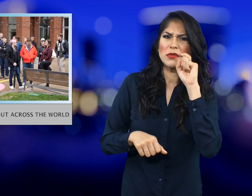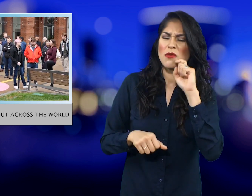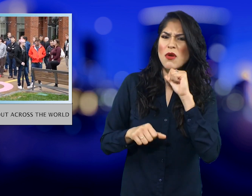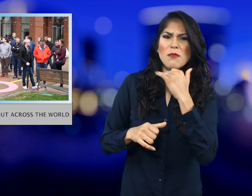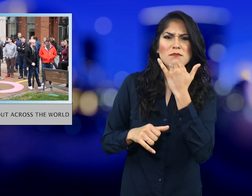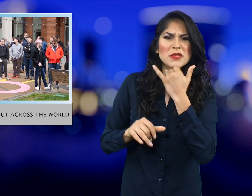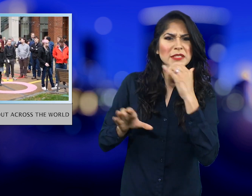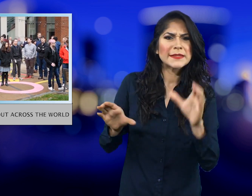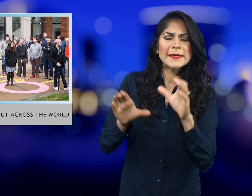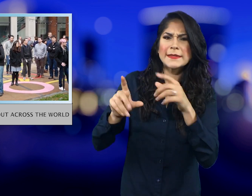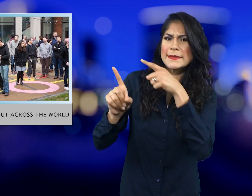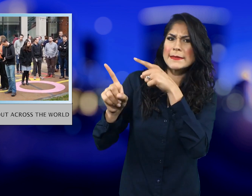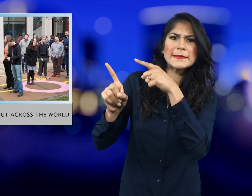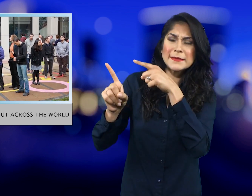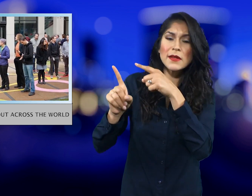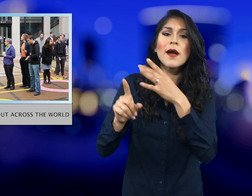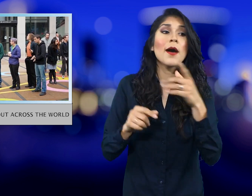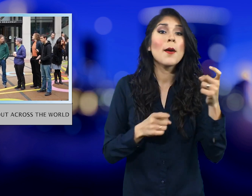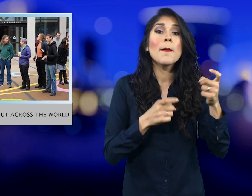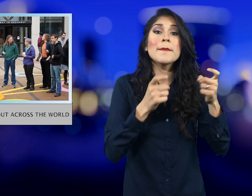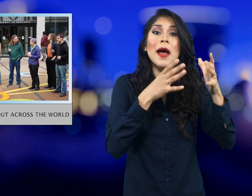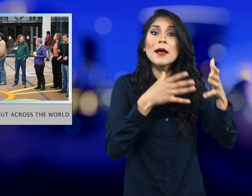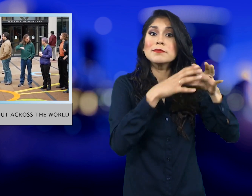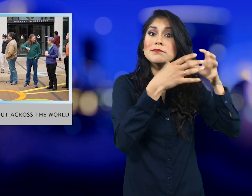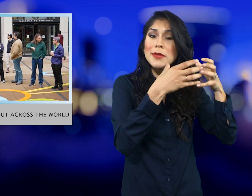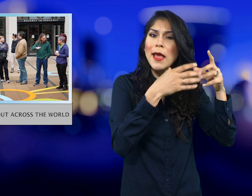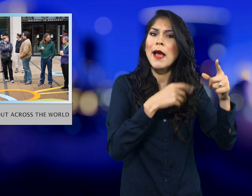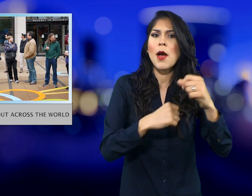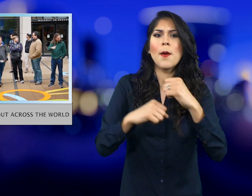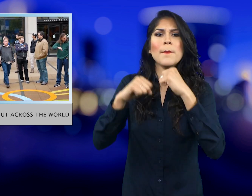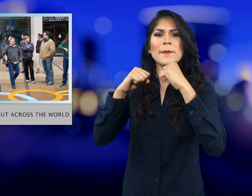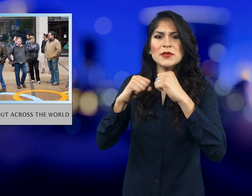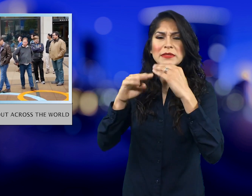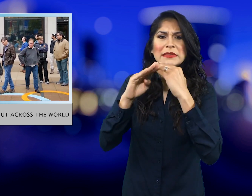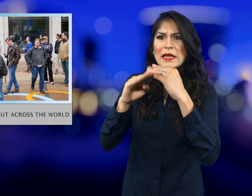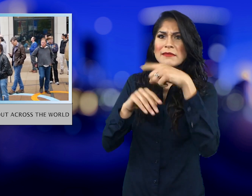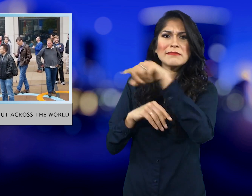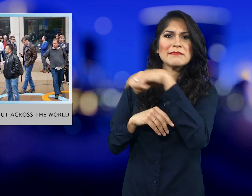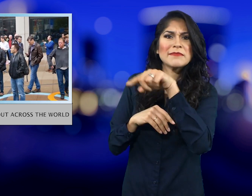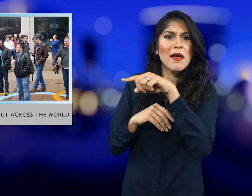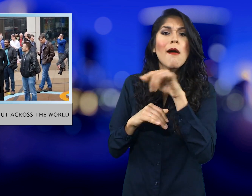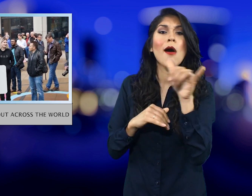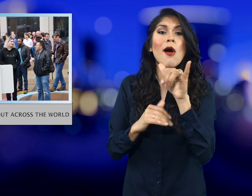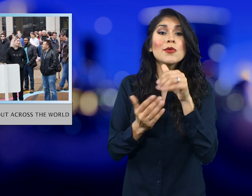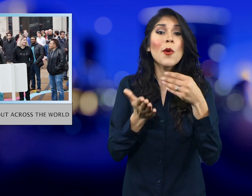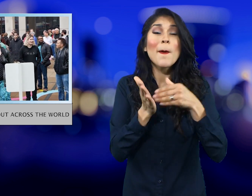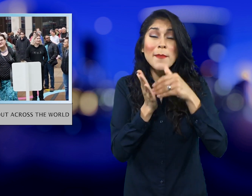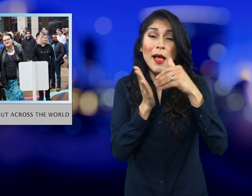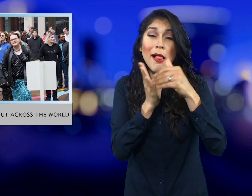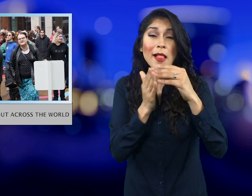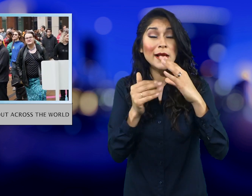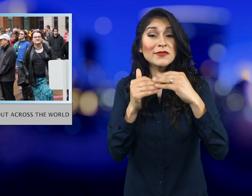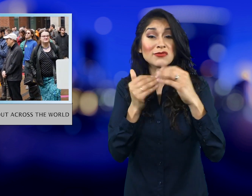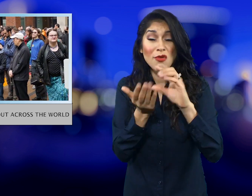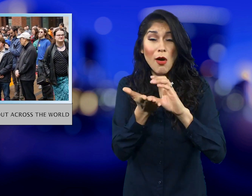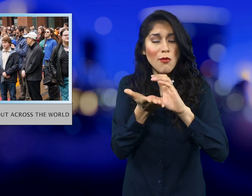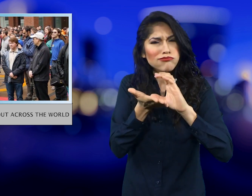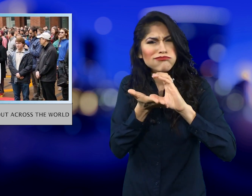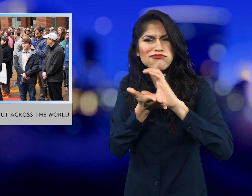were protected by management, even given multimillion dollar severance packages, after they were